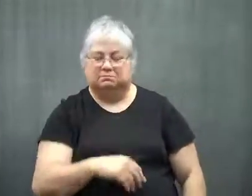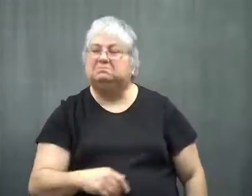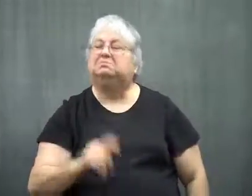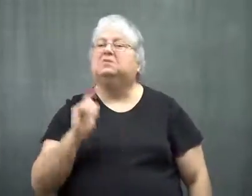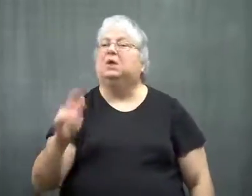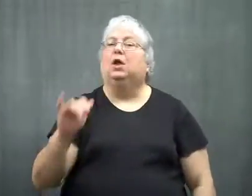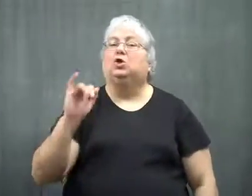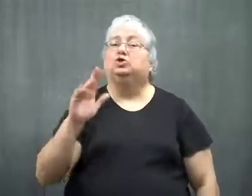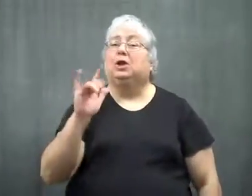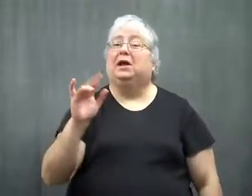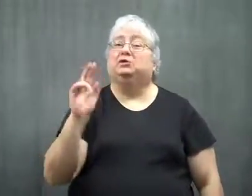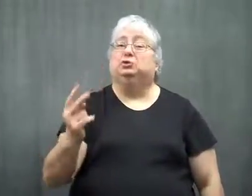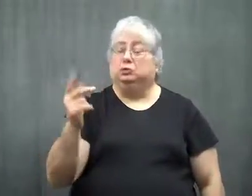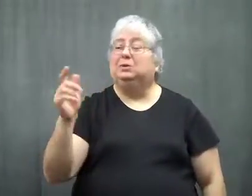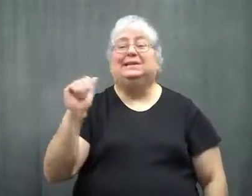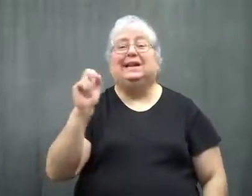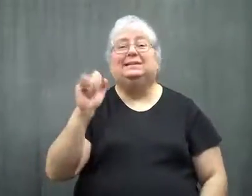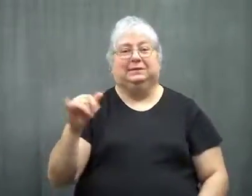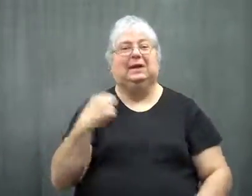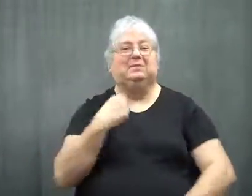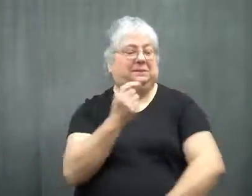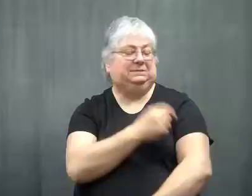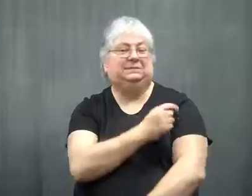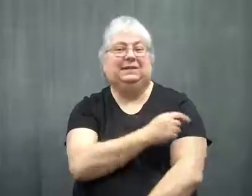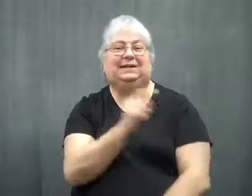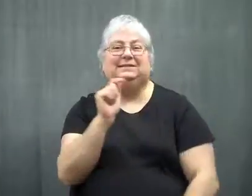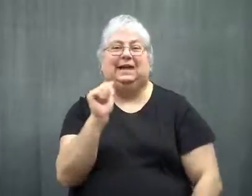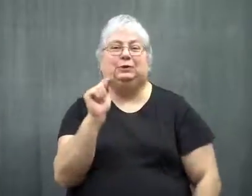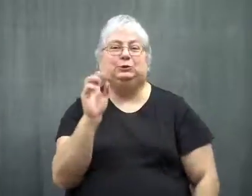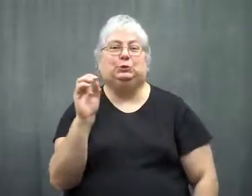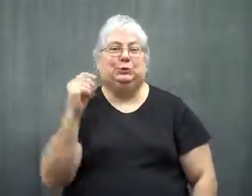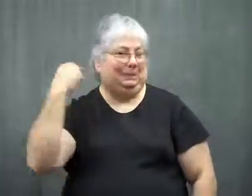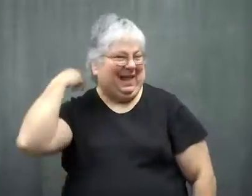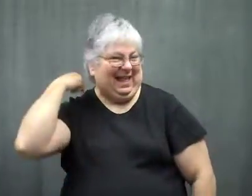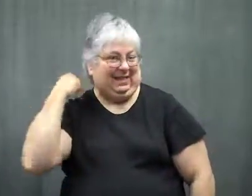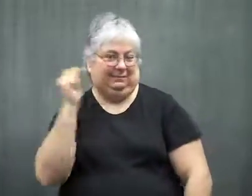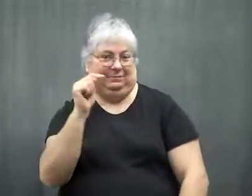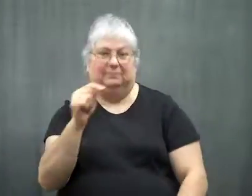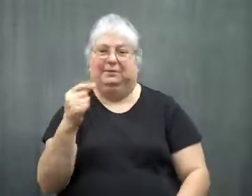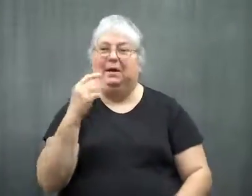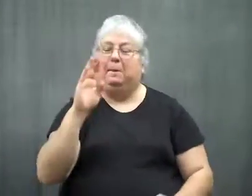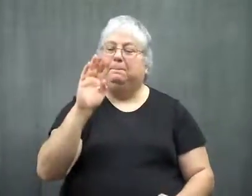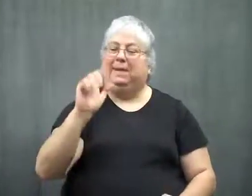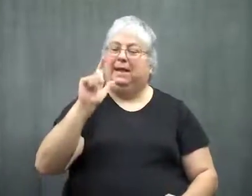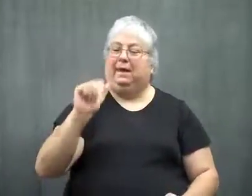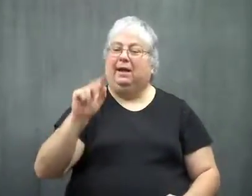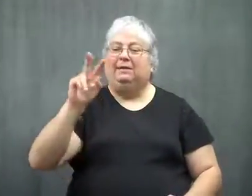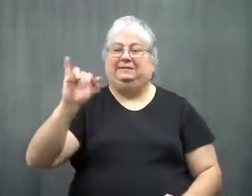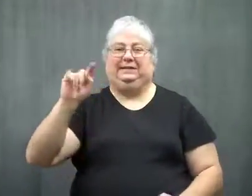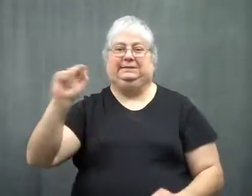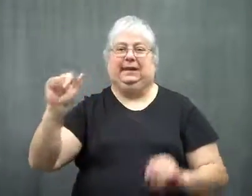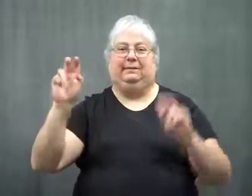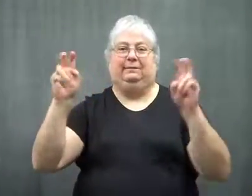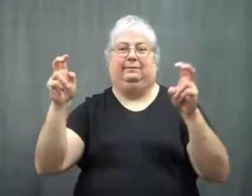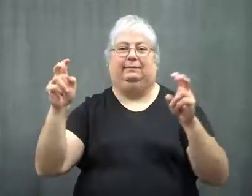On July 2, Casey has a tattoo done on her back that says, "Bella Vita."